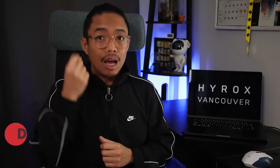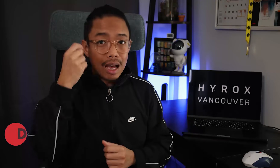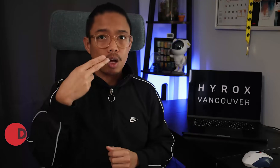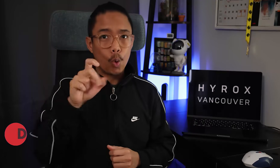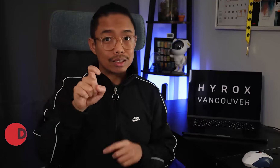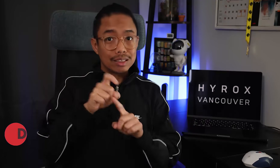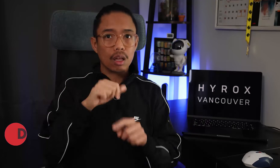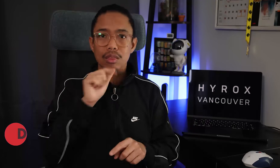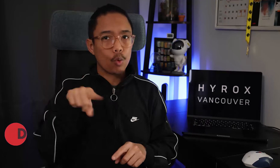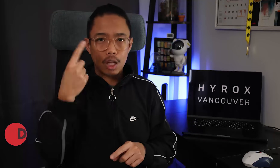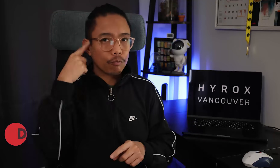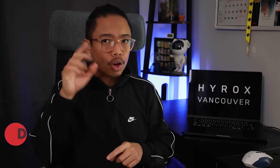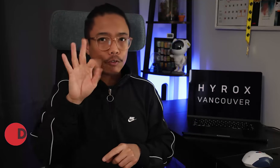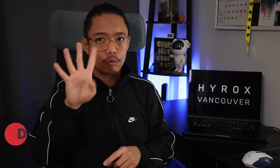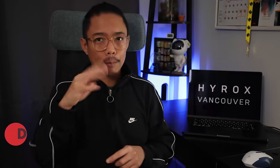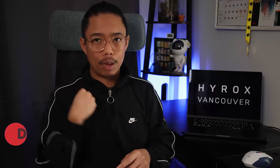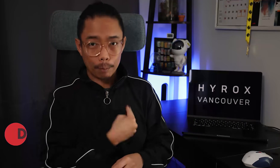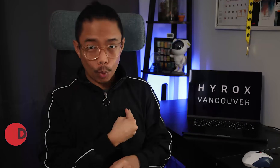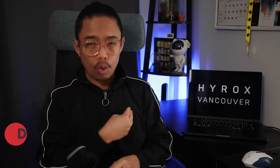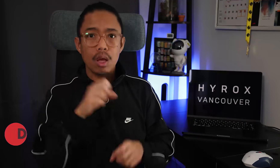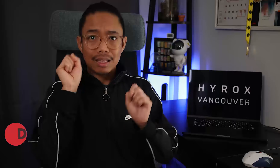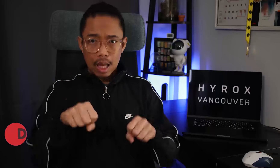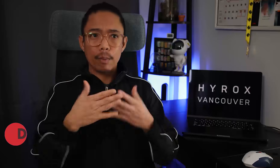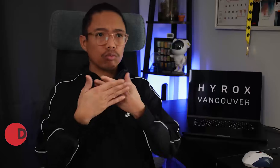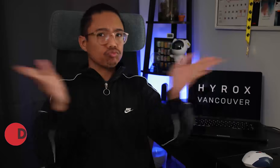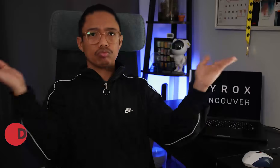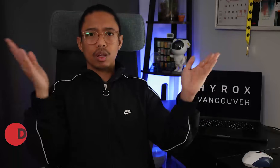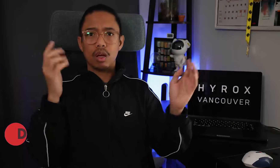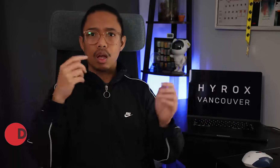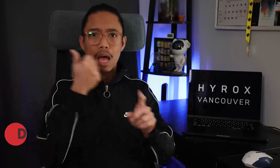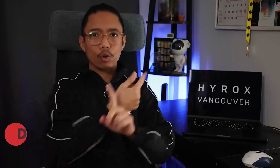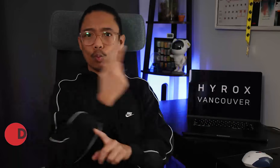HYROX is not only for F45 members; it’s open for everyone.